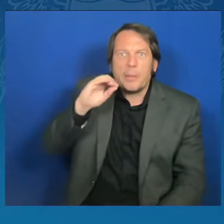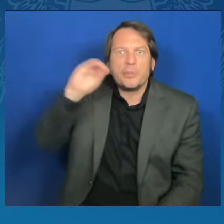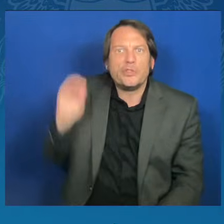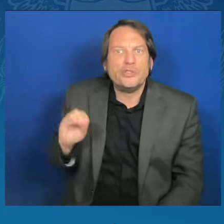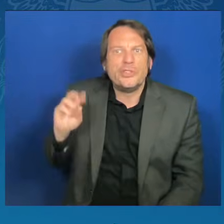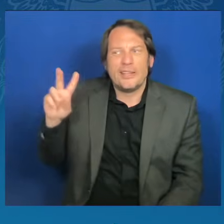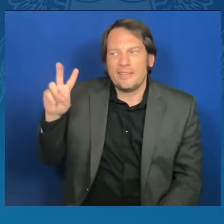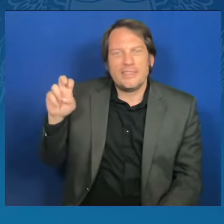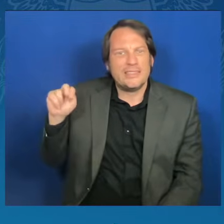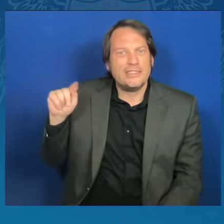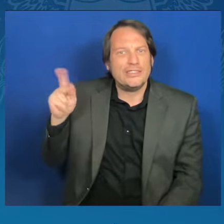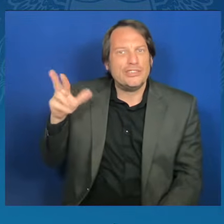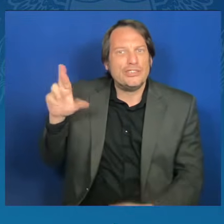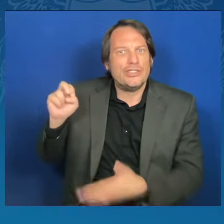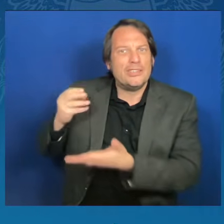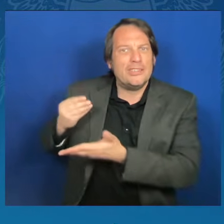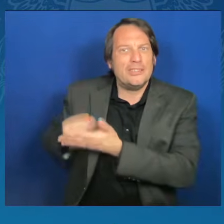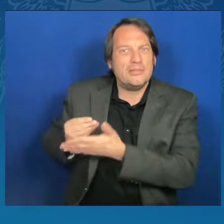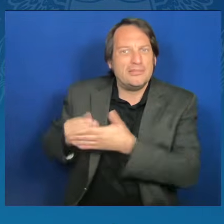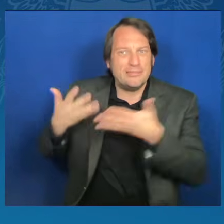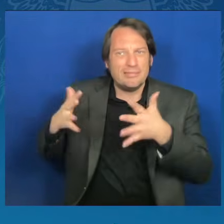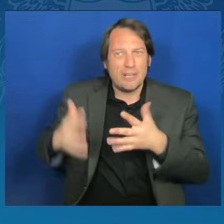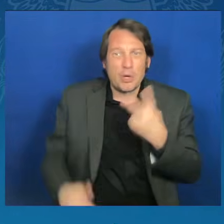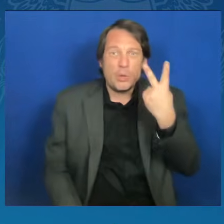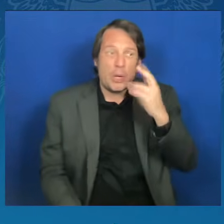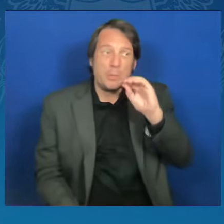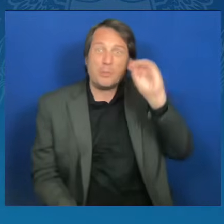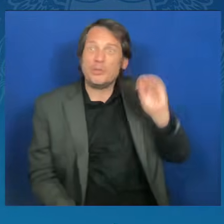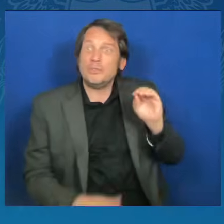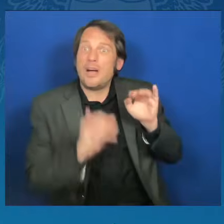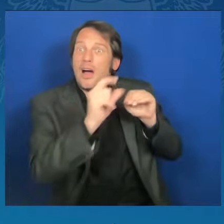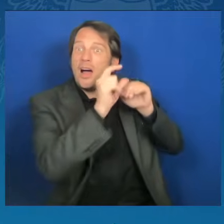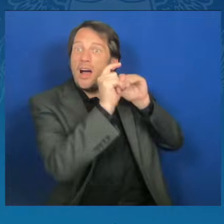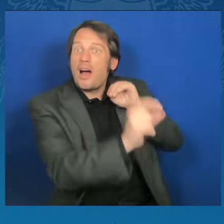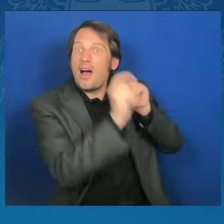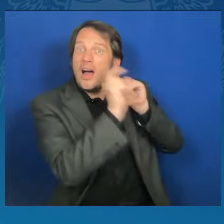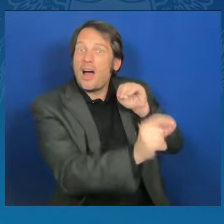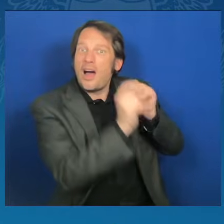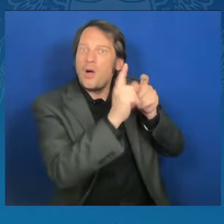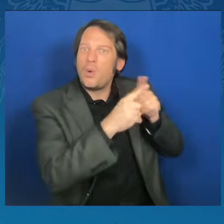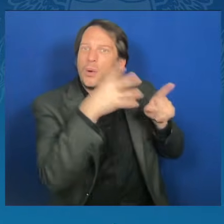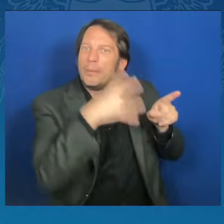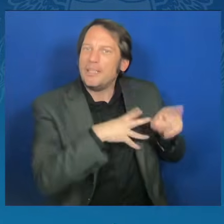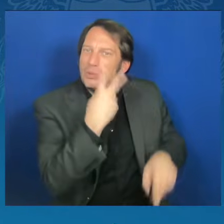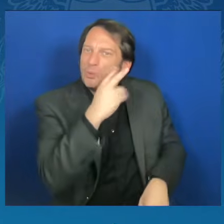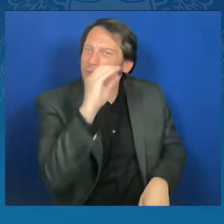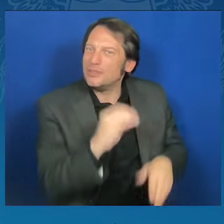Think of all the innovation that's being left on the sidelines due to artificial barriers.